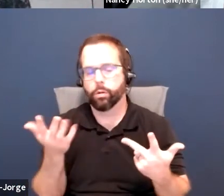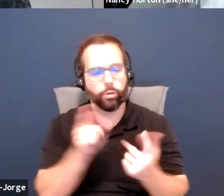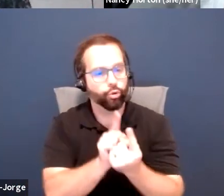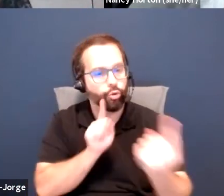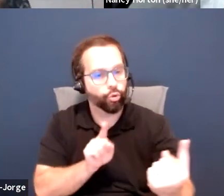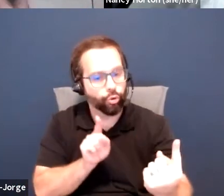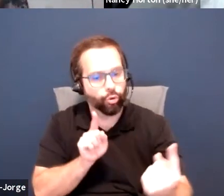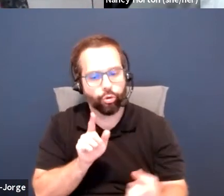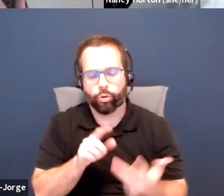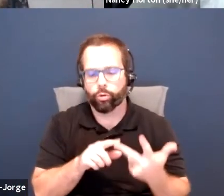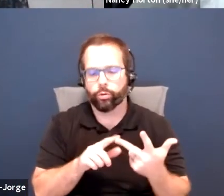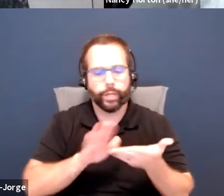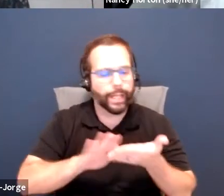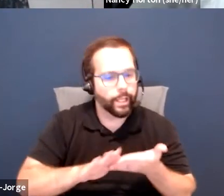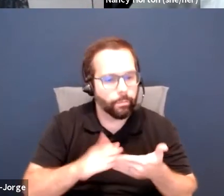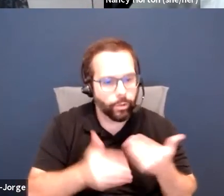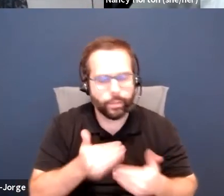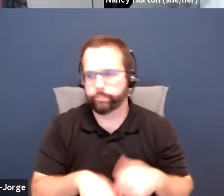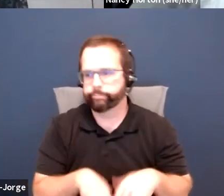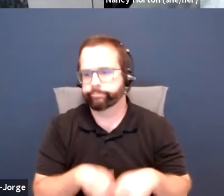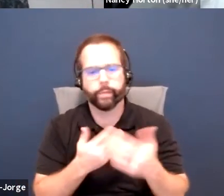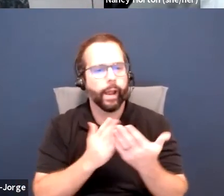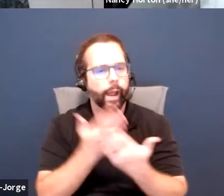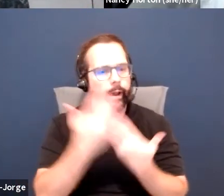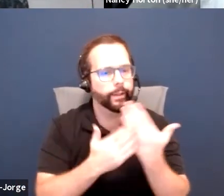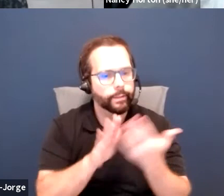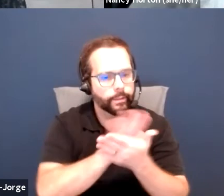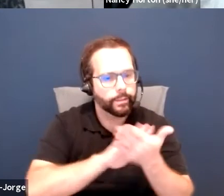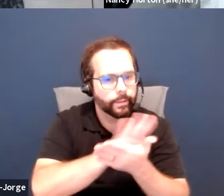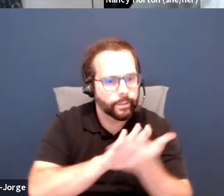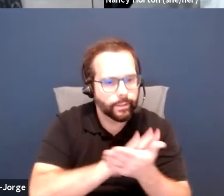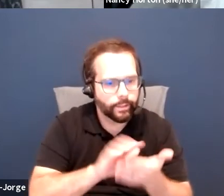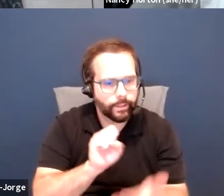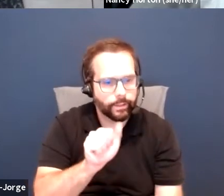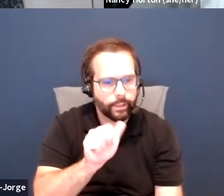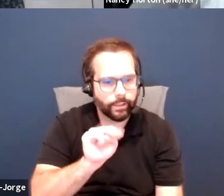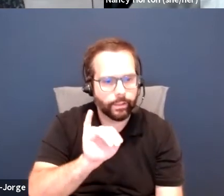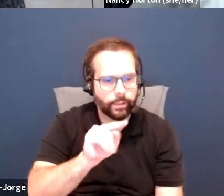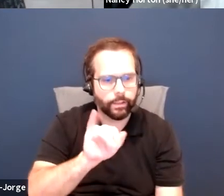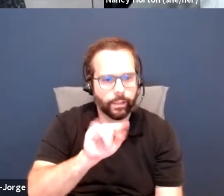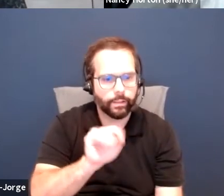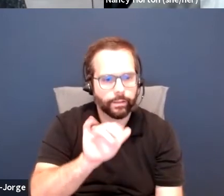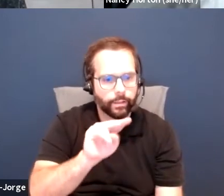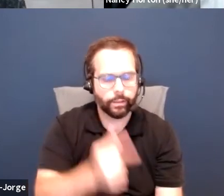other personal protective equipment, social distancing and separation